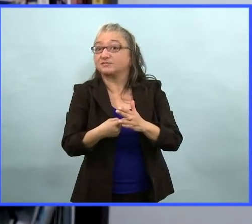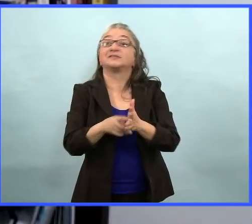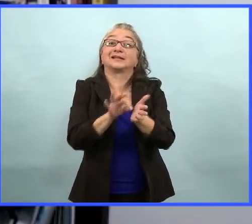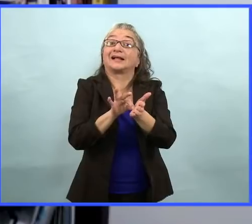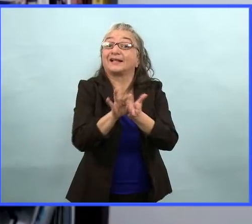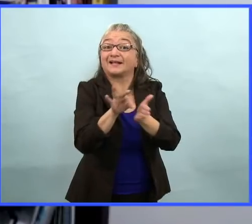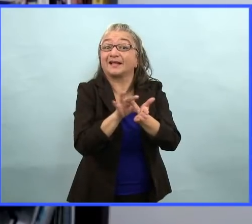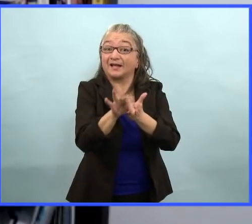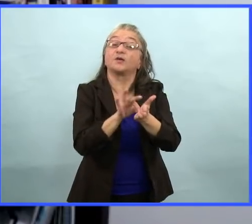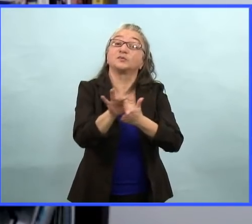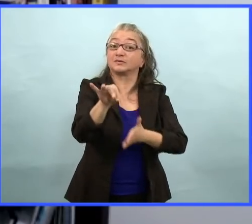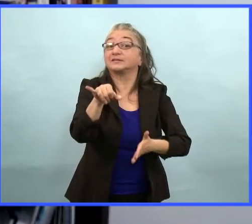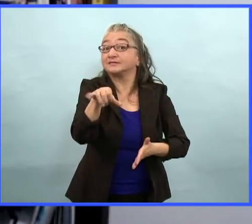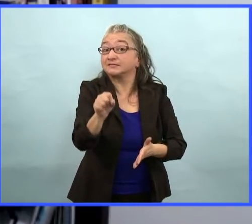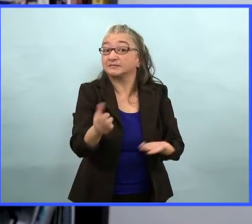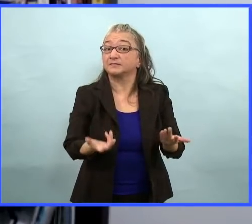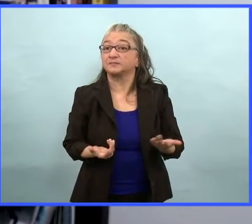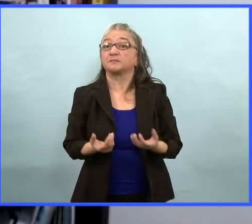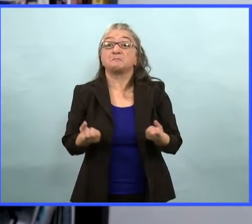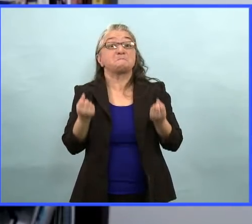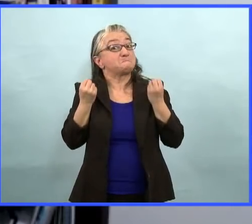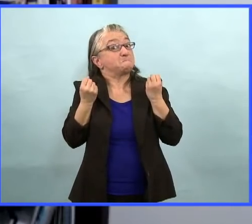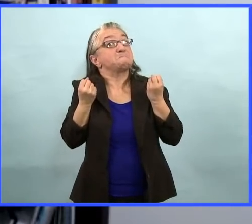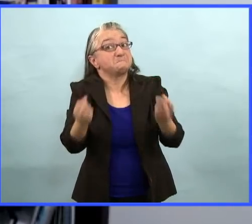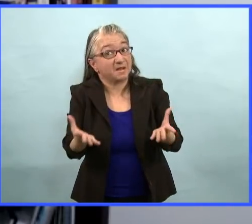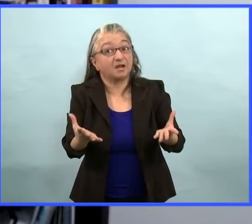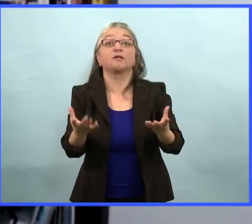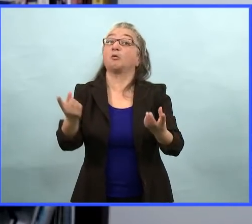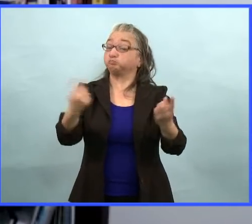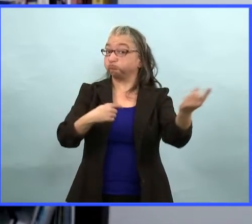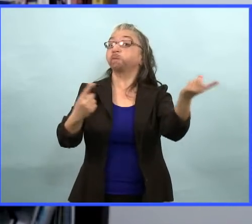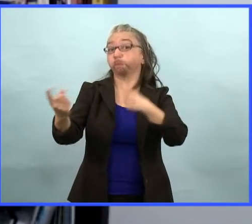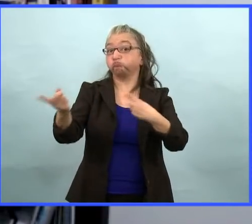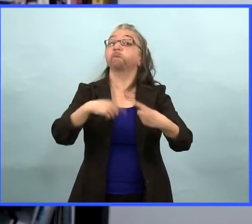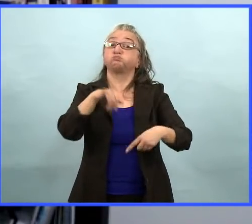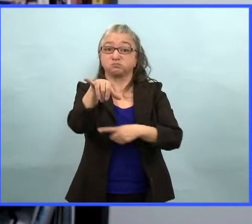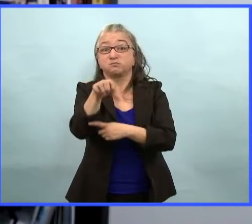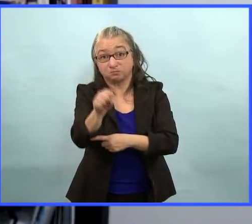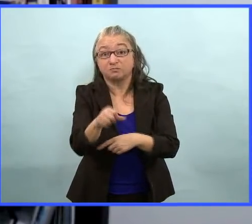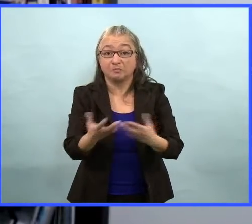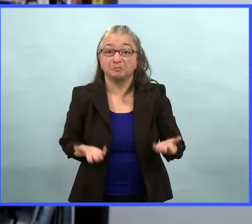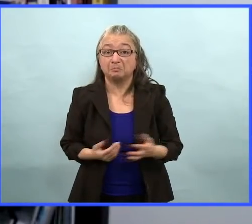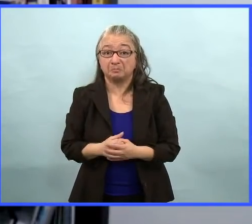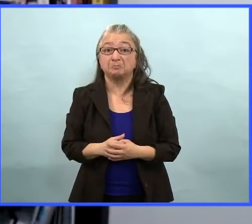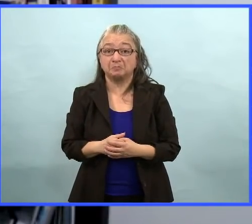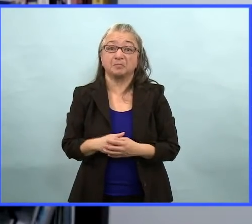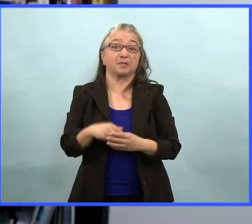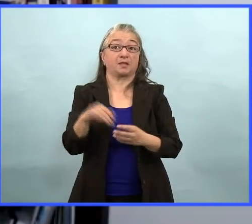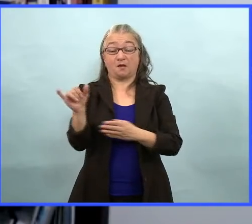um many kids coming in i think there there's also been a number of infections that have occurred in